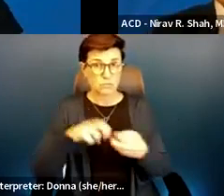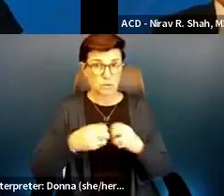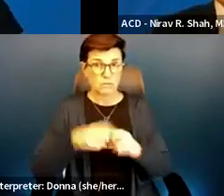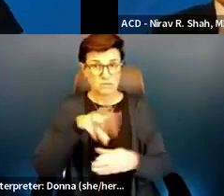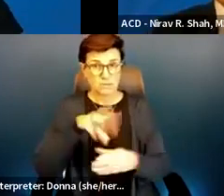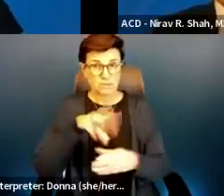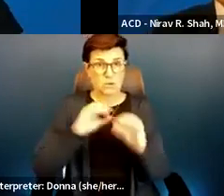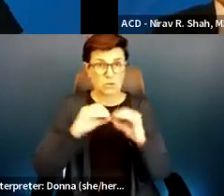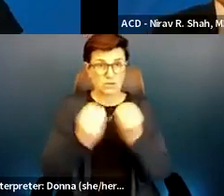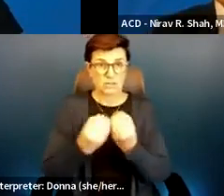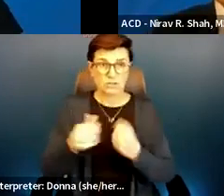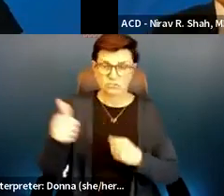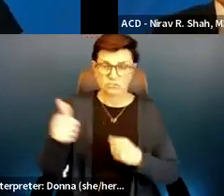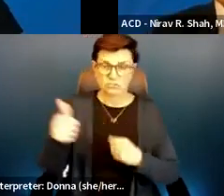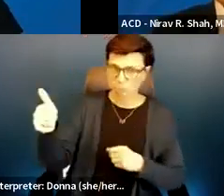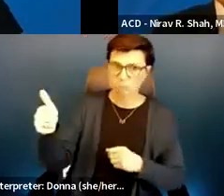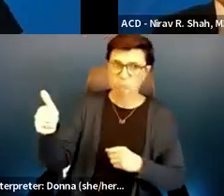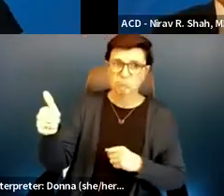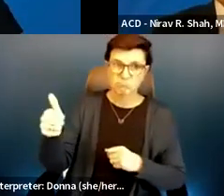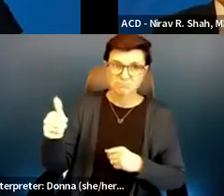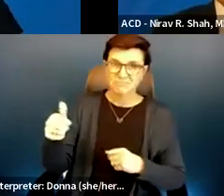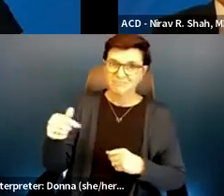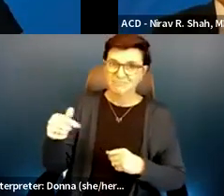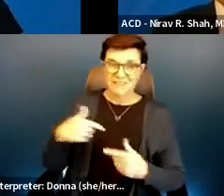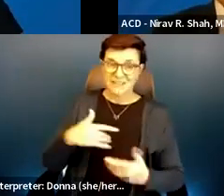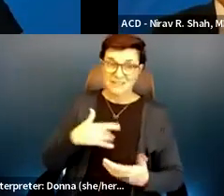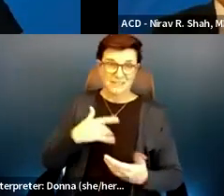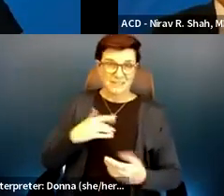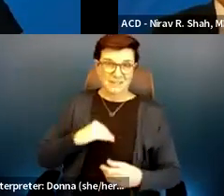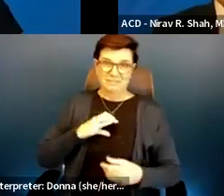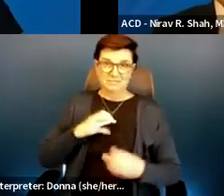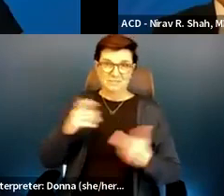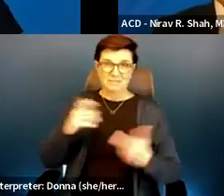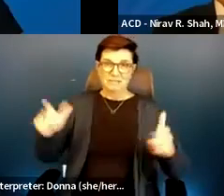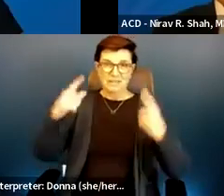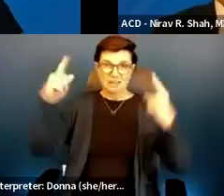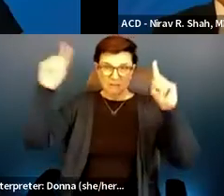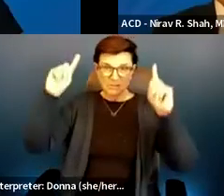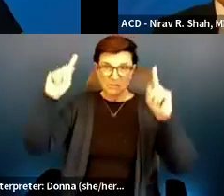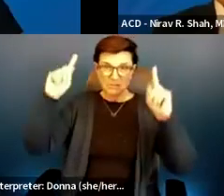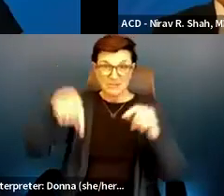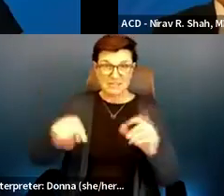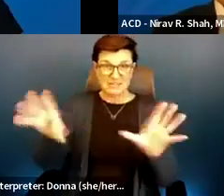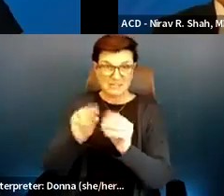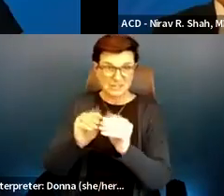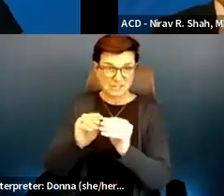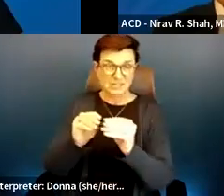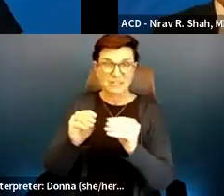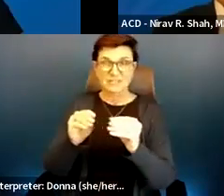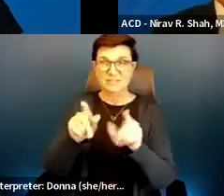Wow. Well, I have a profound sense of accomplishment, not only for the session that we just had, but for all the sessions today.